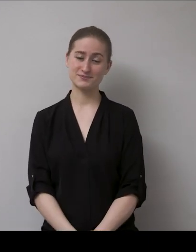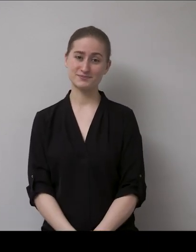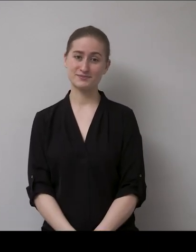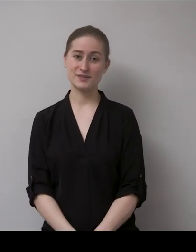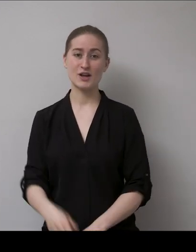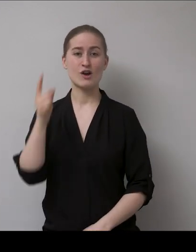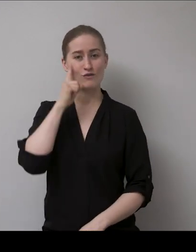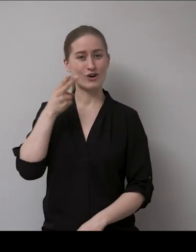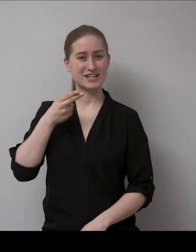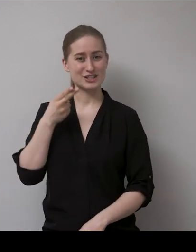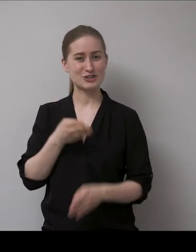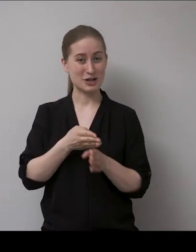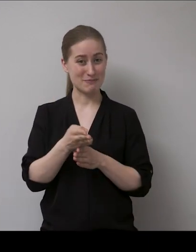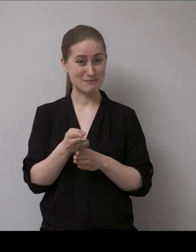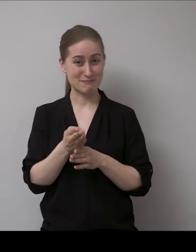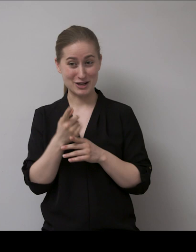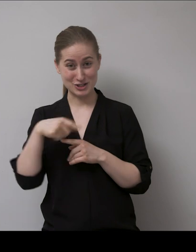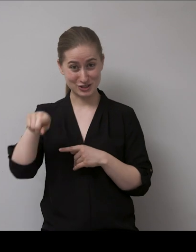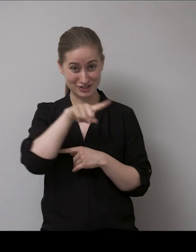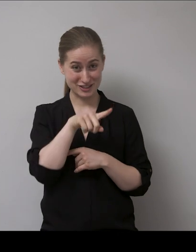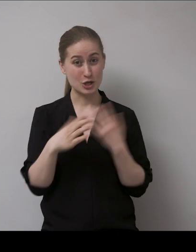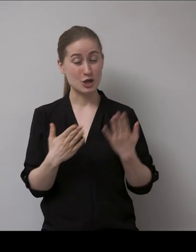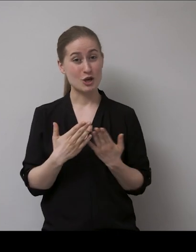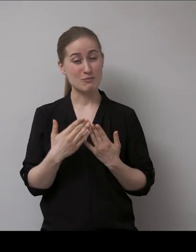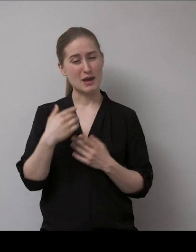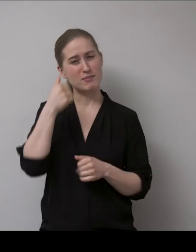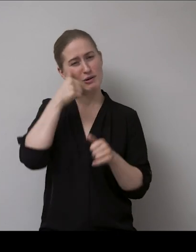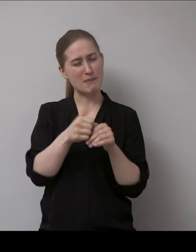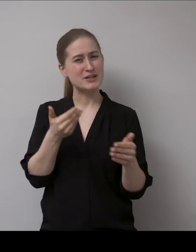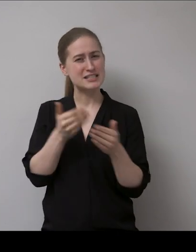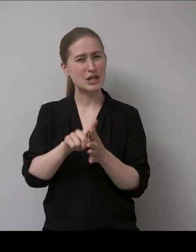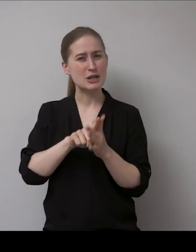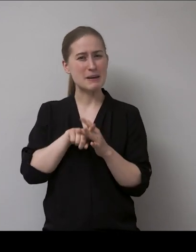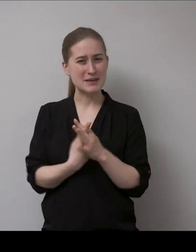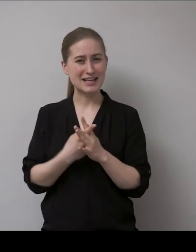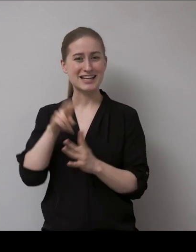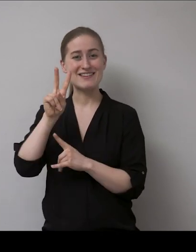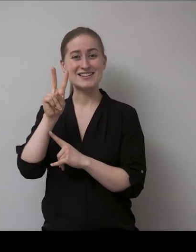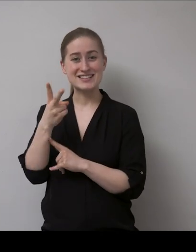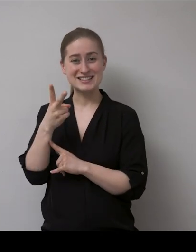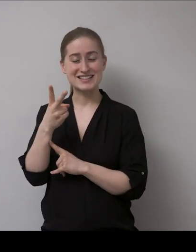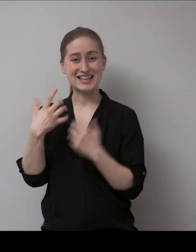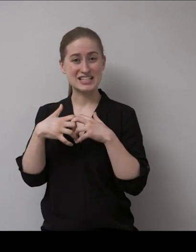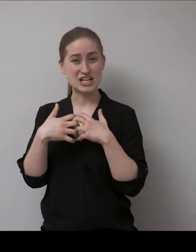For the history majors among you, you may recall that this was near the beginning of the second Industrial Revolution.